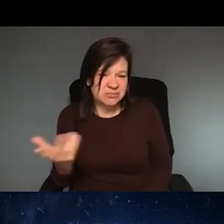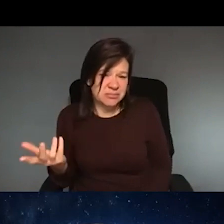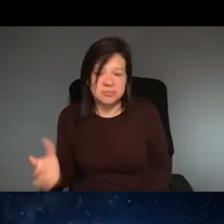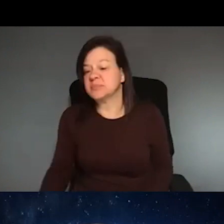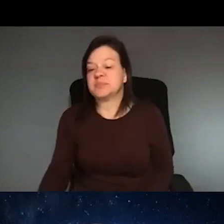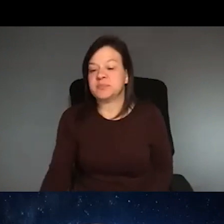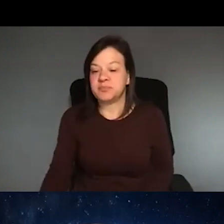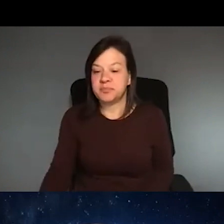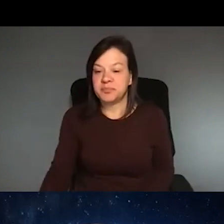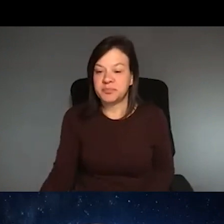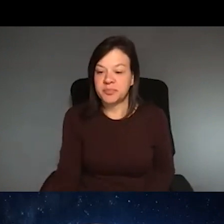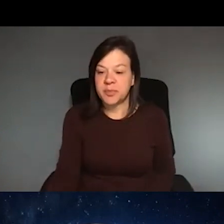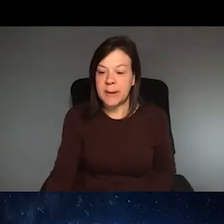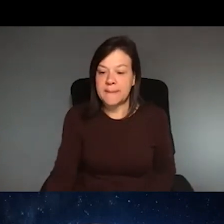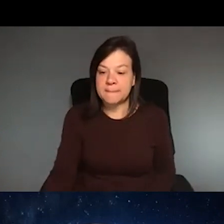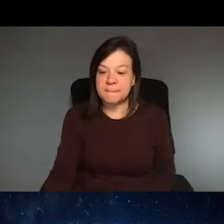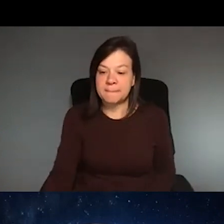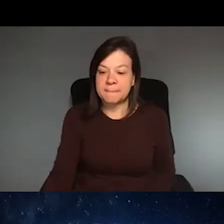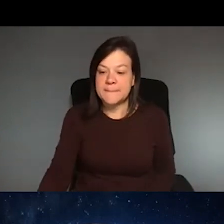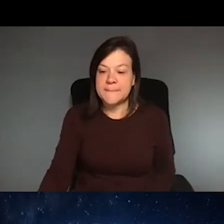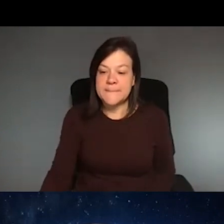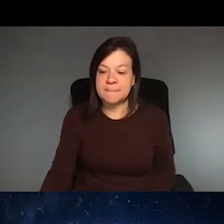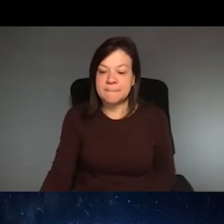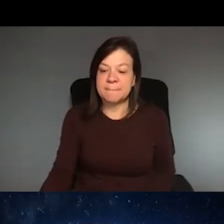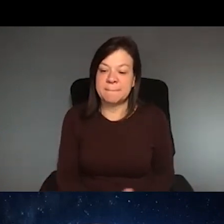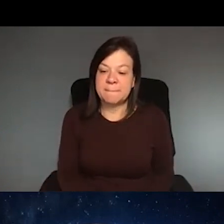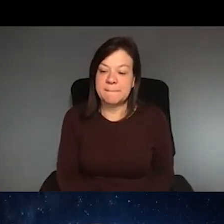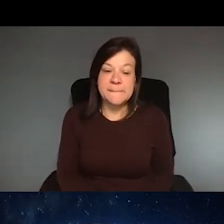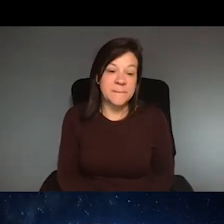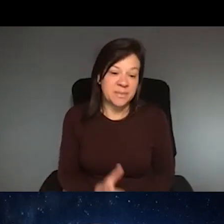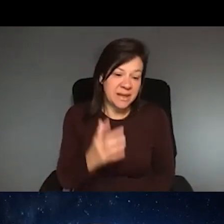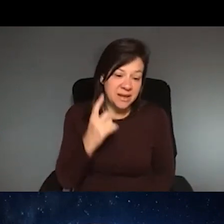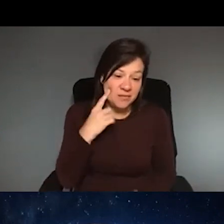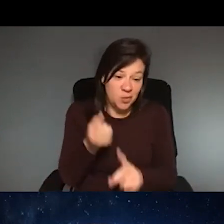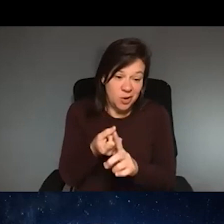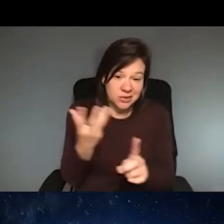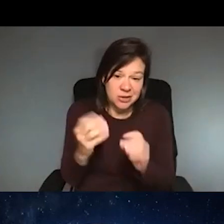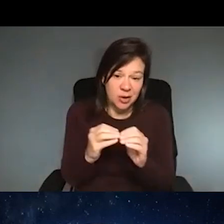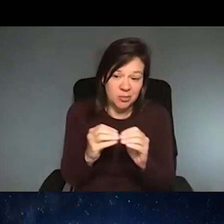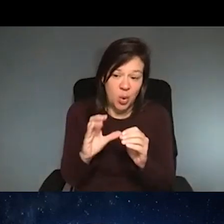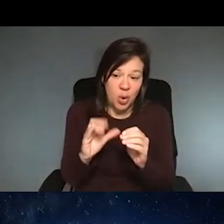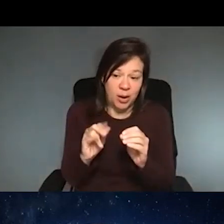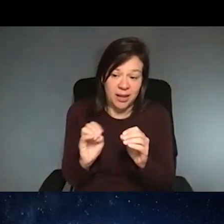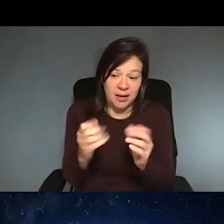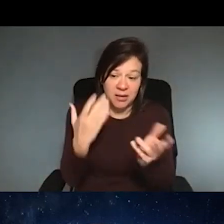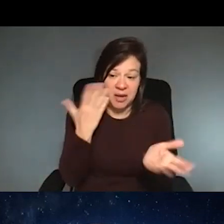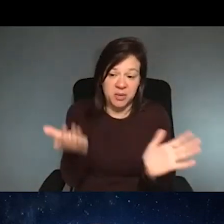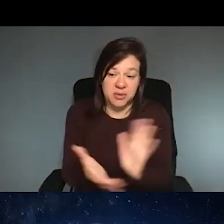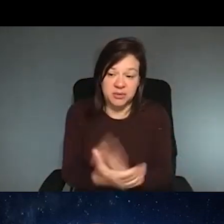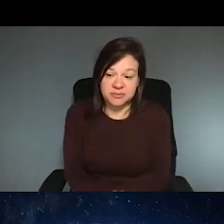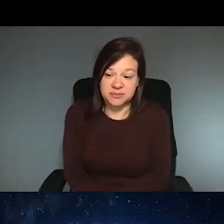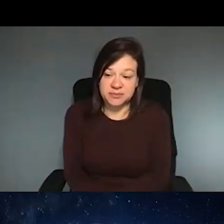NOT SURE IF IT IS THE SAME BASICALLY, IF YOU WANT TO TALK MORE ABOUT IT CLARE.